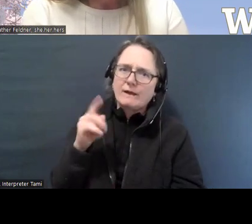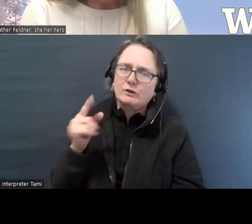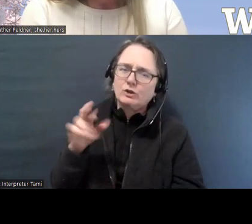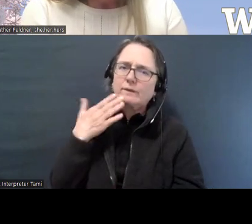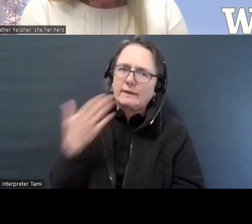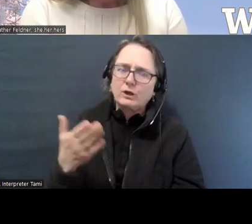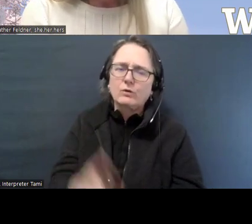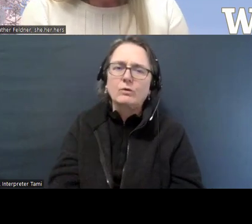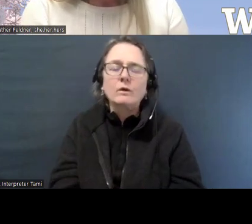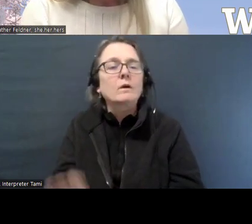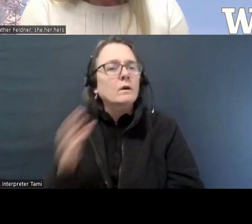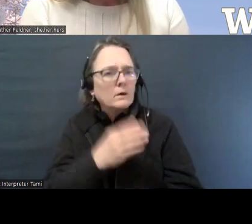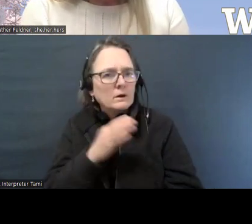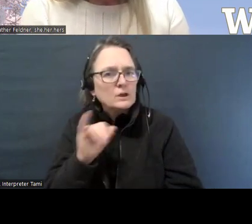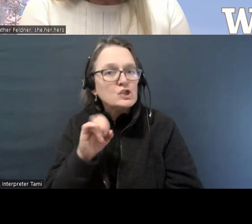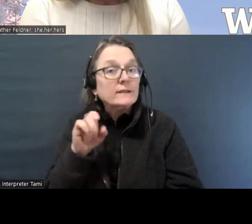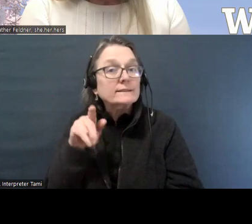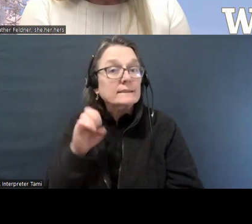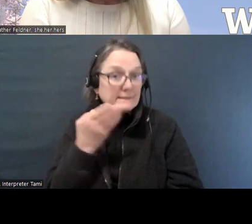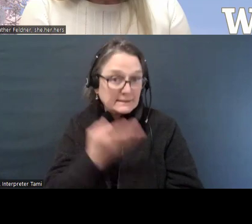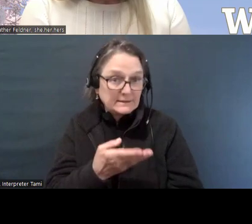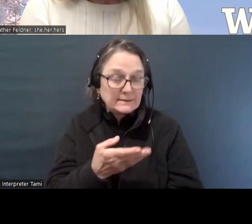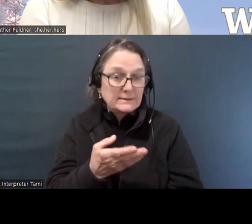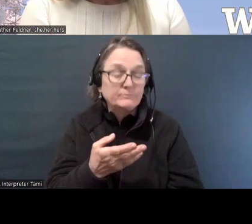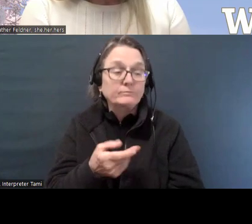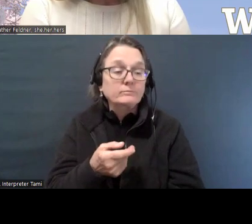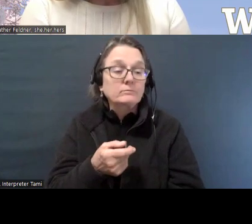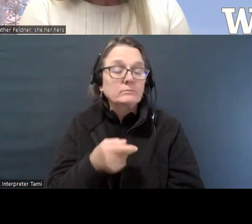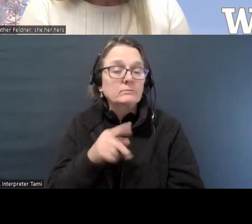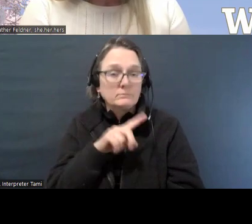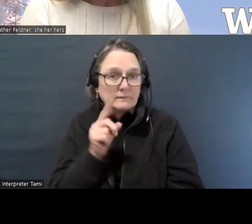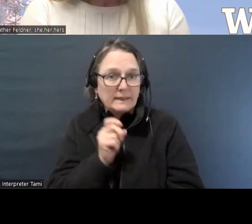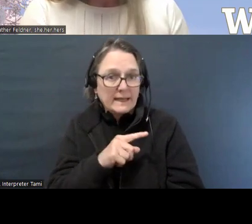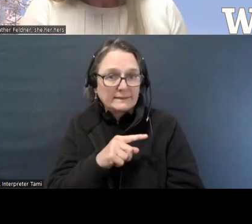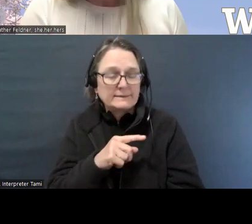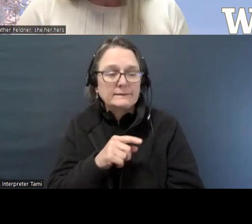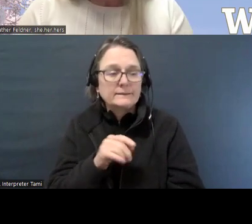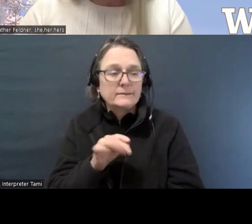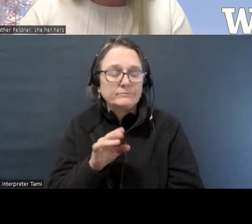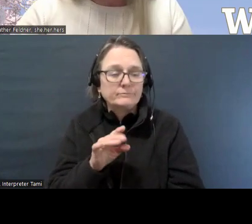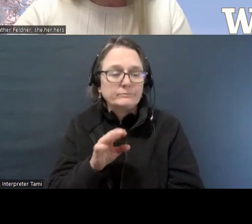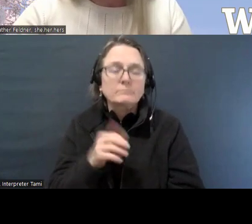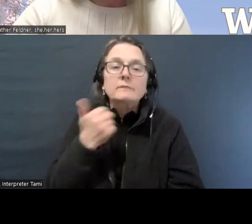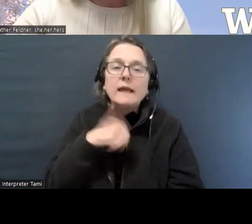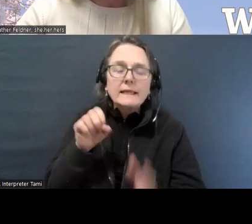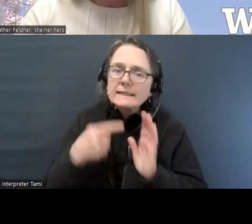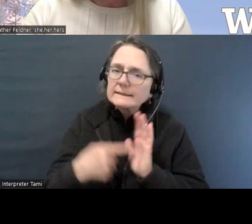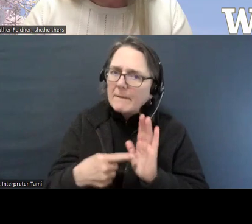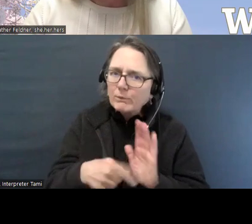Justice, I wanna turn back to you, and I wanna ask if there are any examples that you have